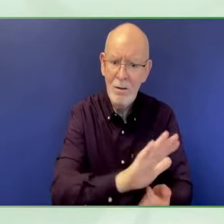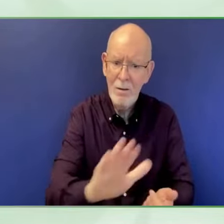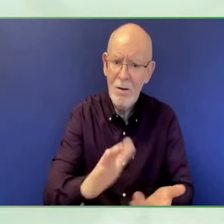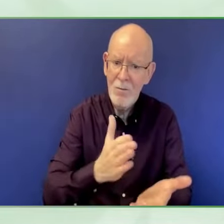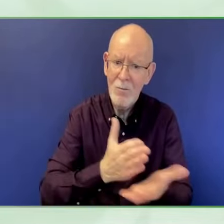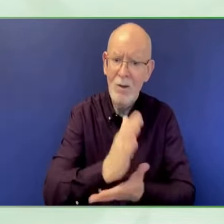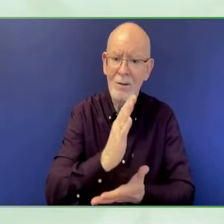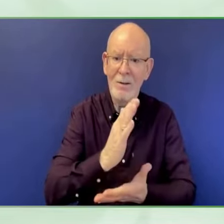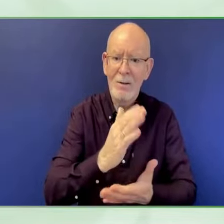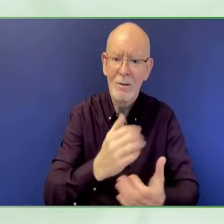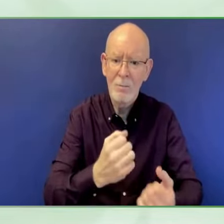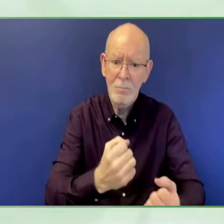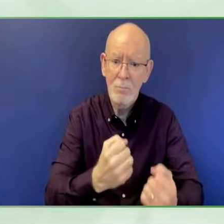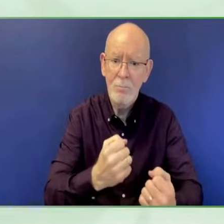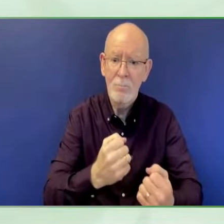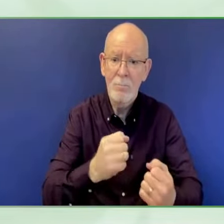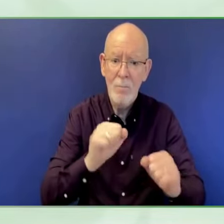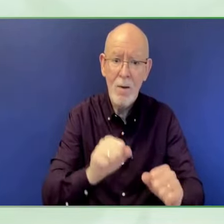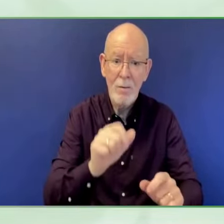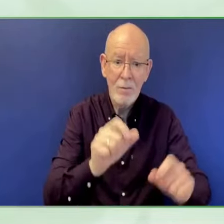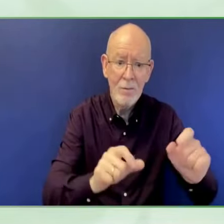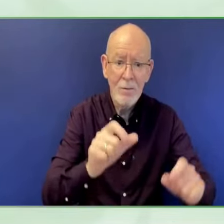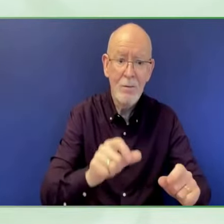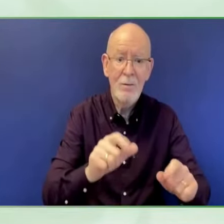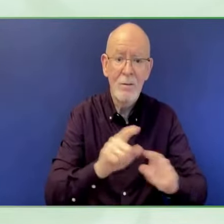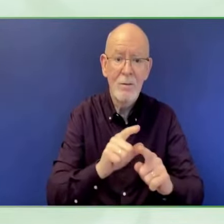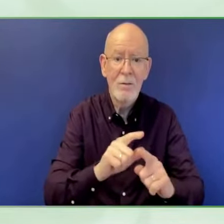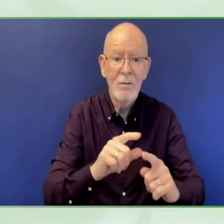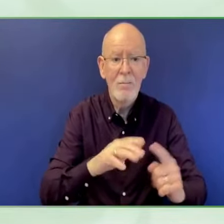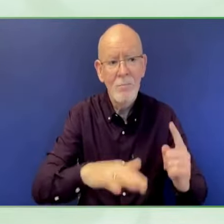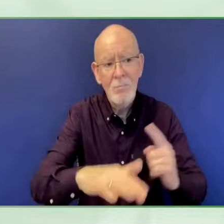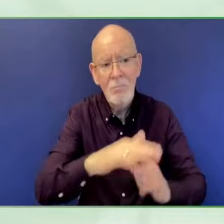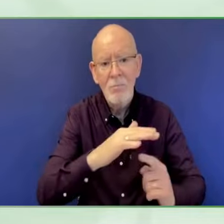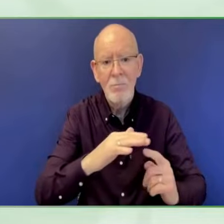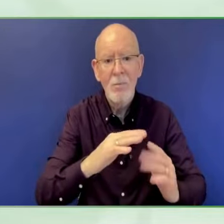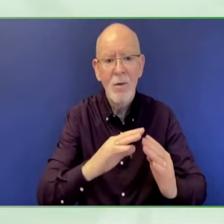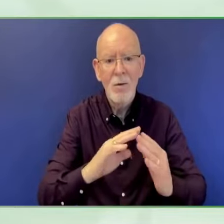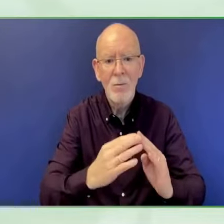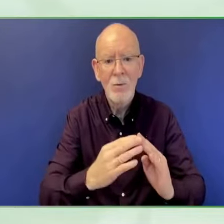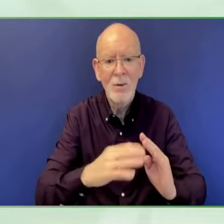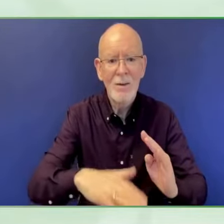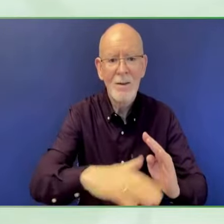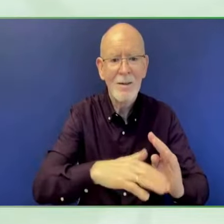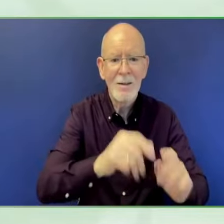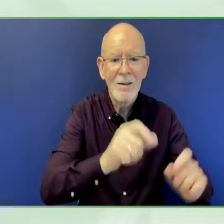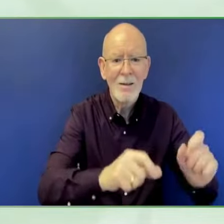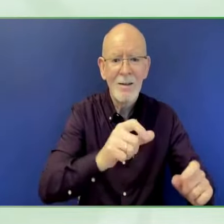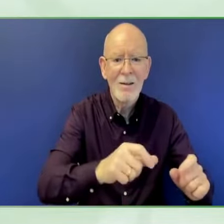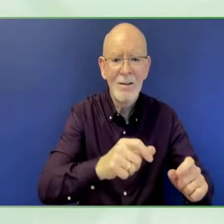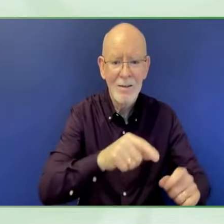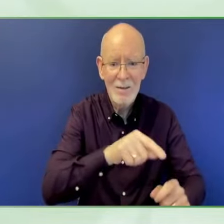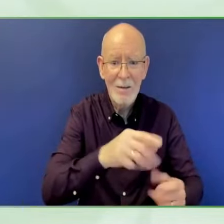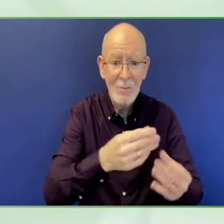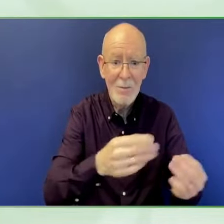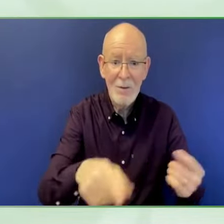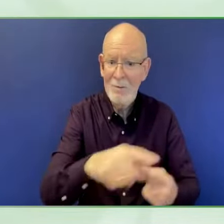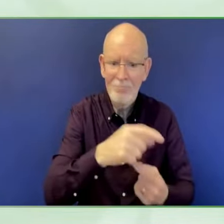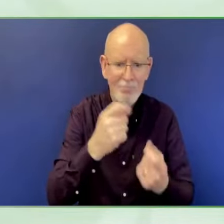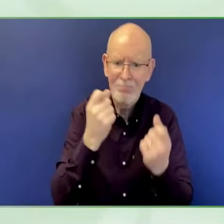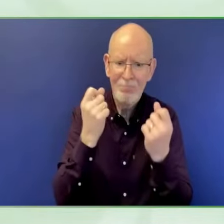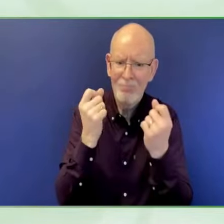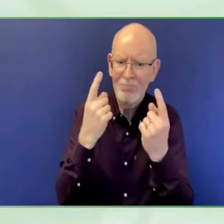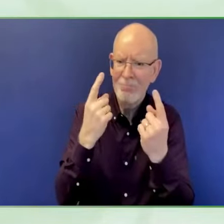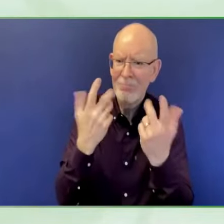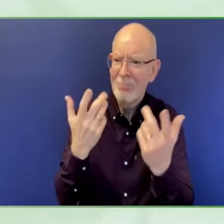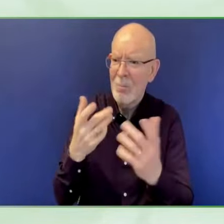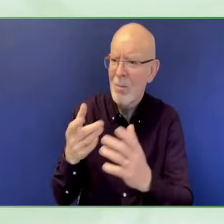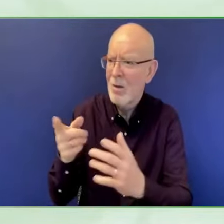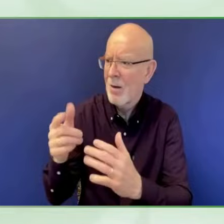You also need to change the financial mechanism and you had to